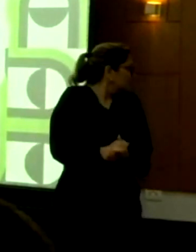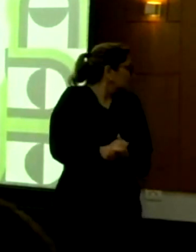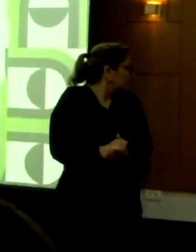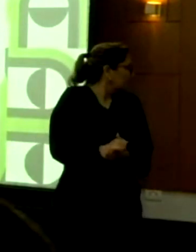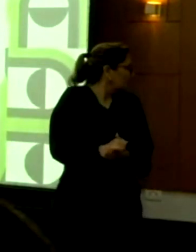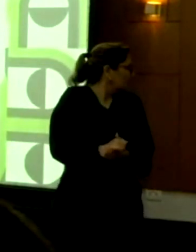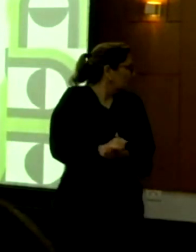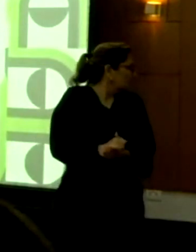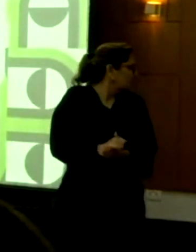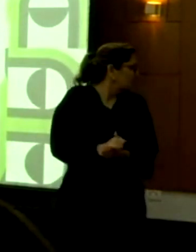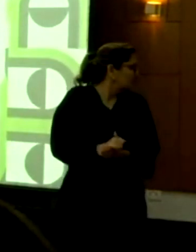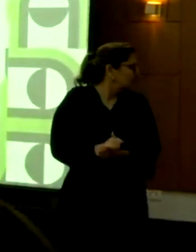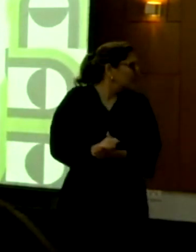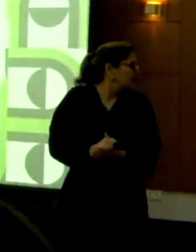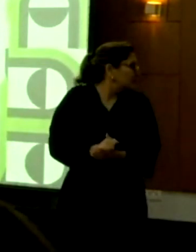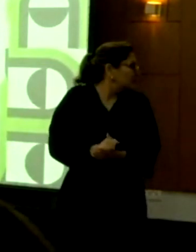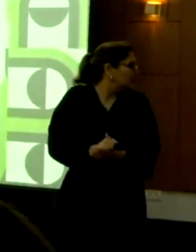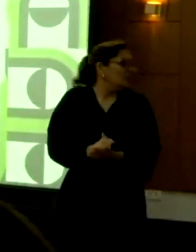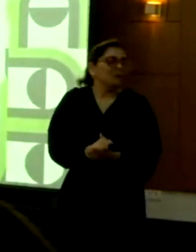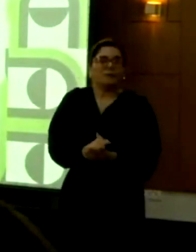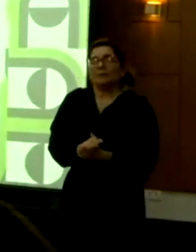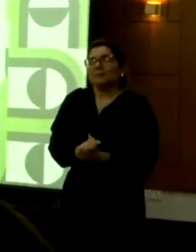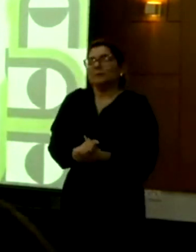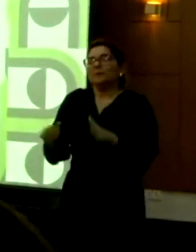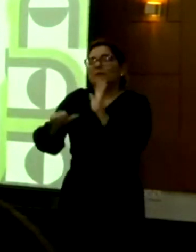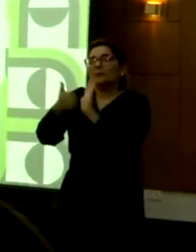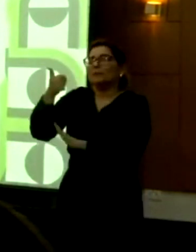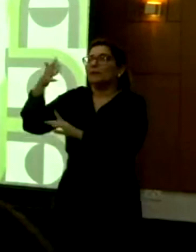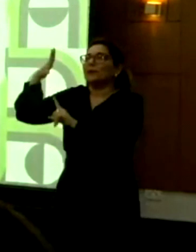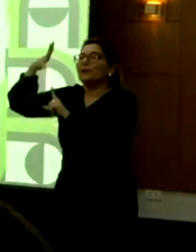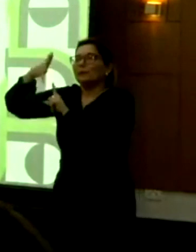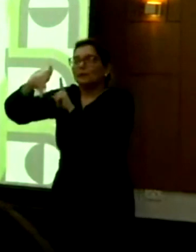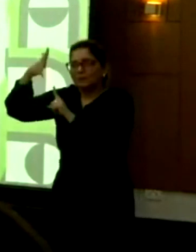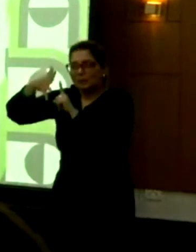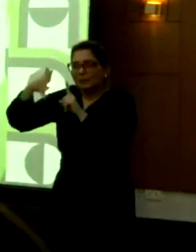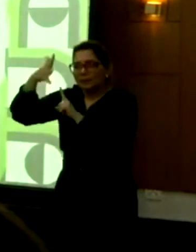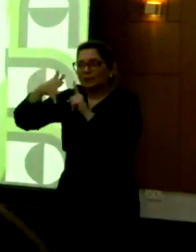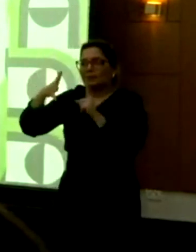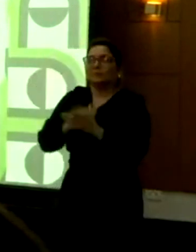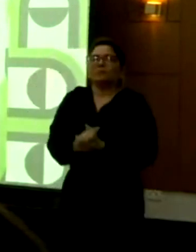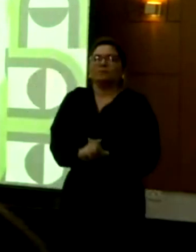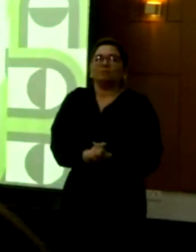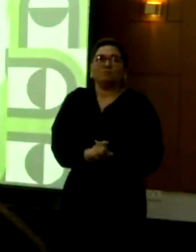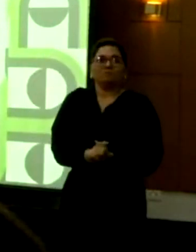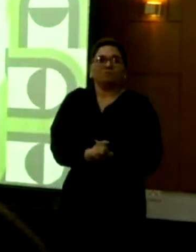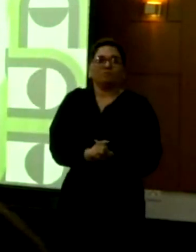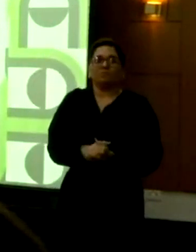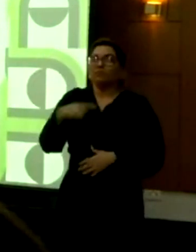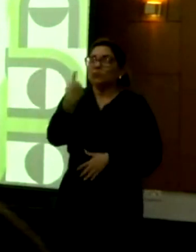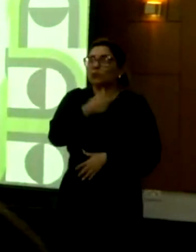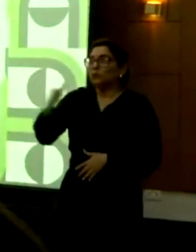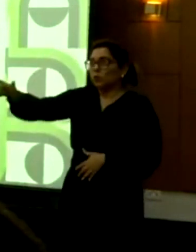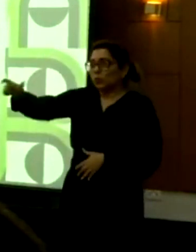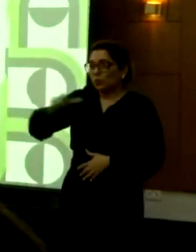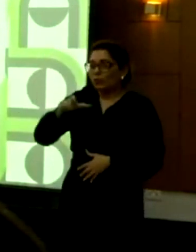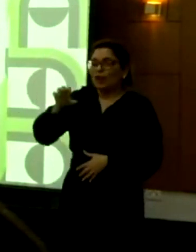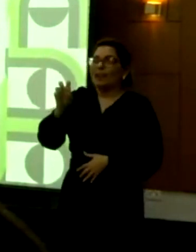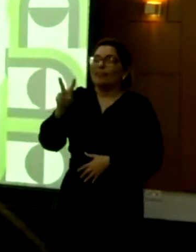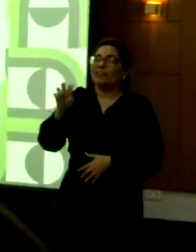climate change and resilience in the Amazon, let's invite Everaldo Barreiros de Souza to speak,